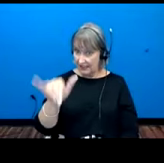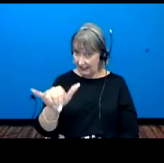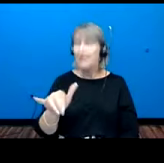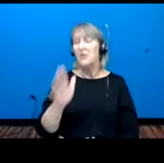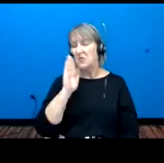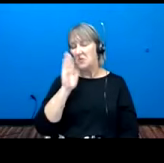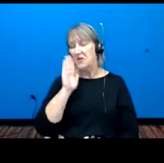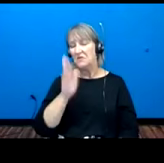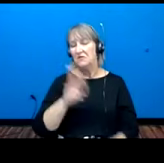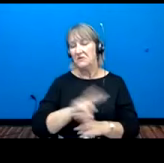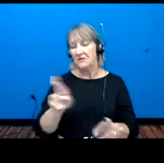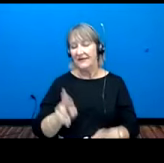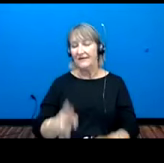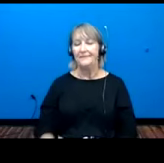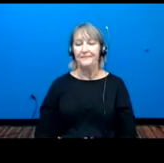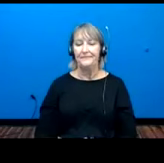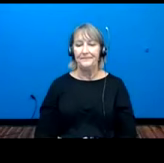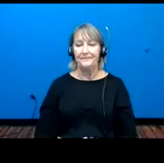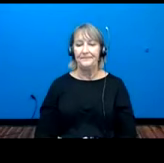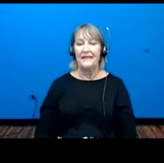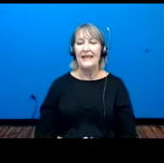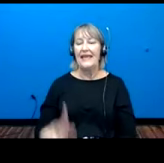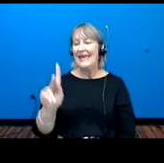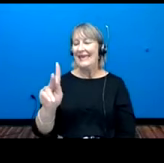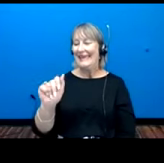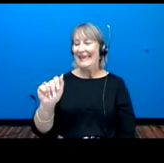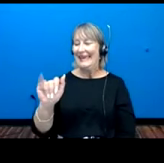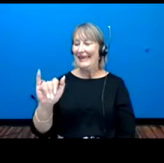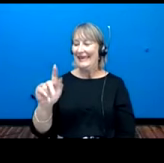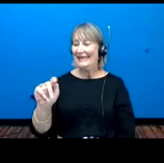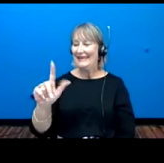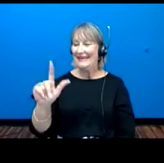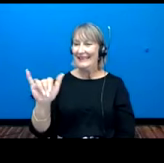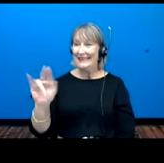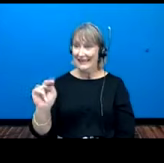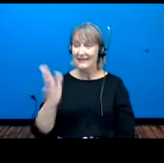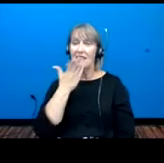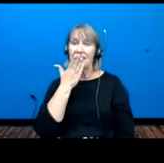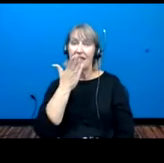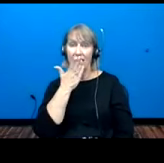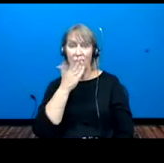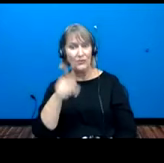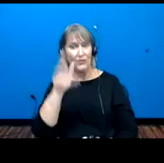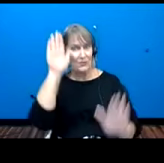Sam: All right, we have just a comment from Caitlin, who said, “Thank you, all. This was great!” Thank you, Caitlin, for being here.